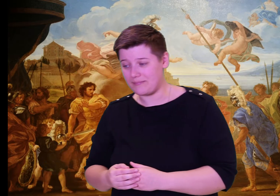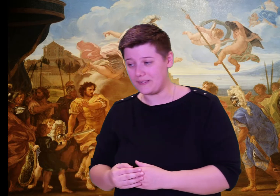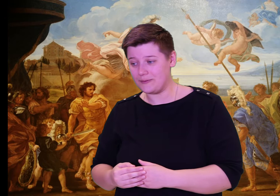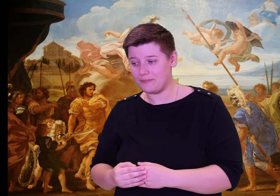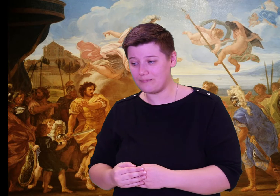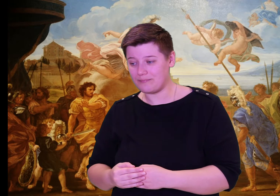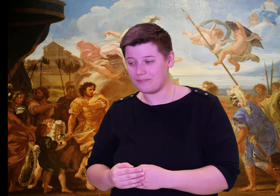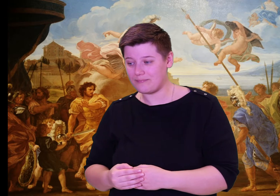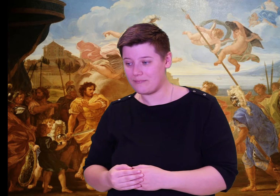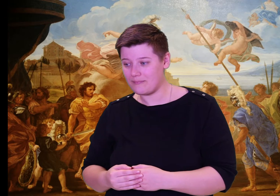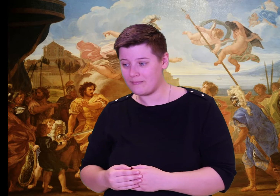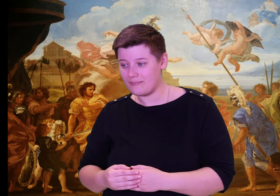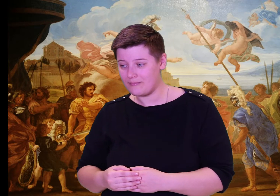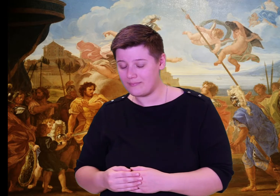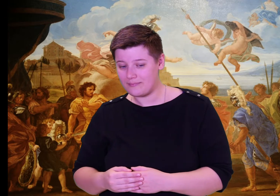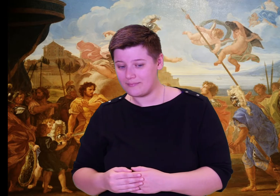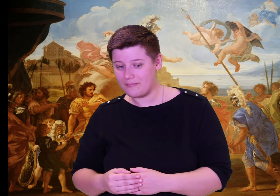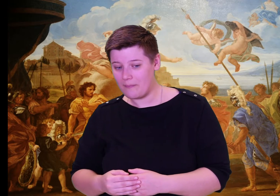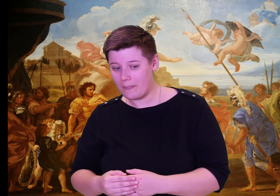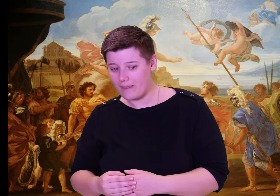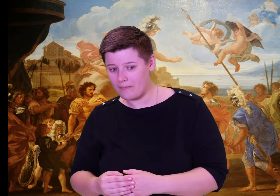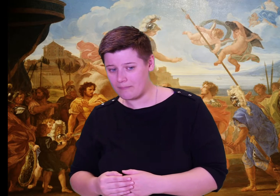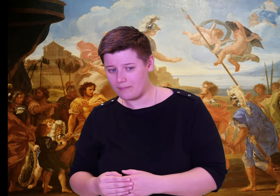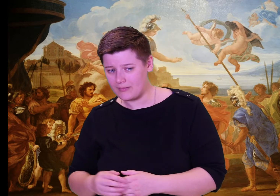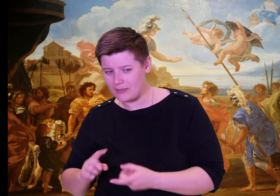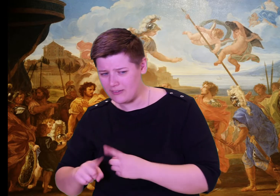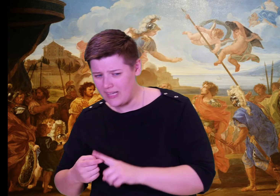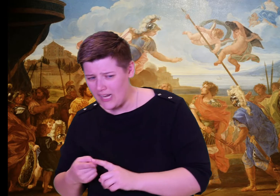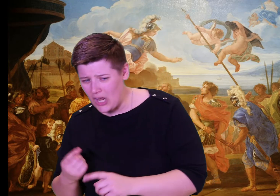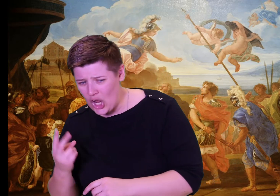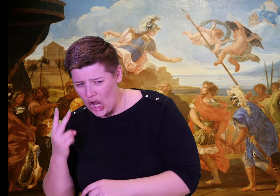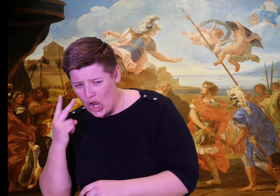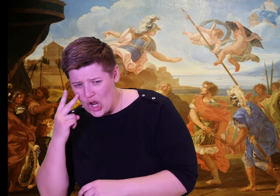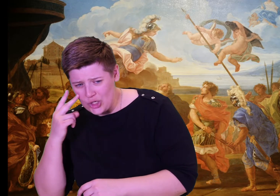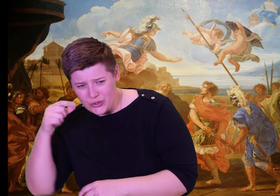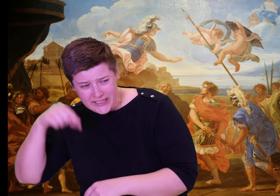ducking his head so no one else would hear.